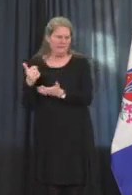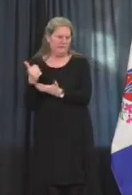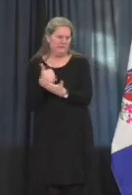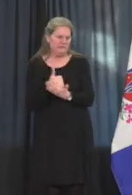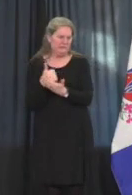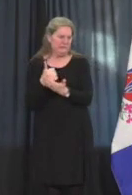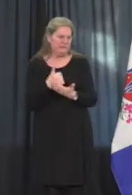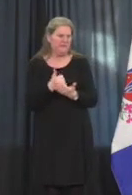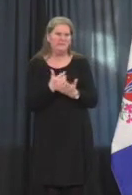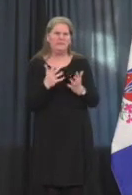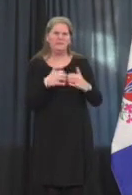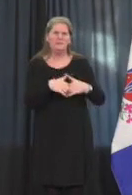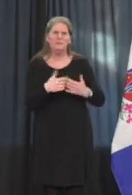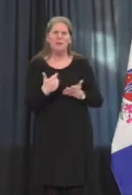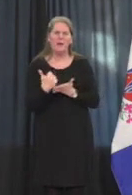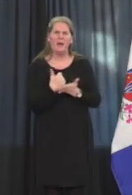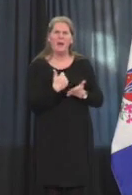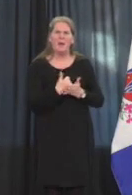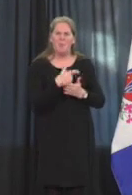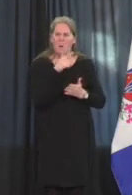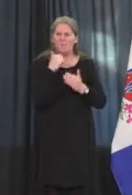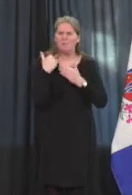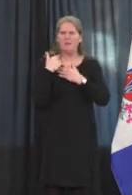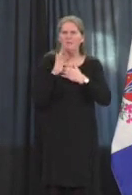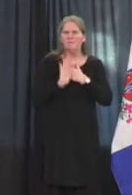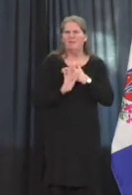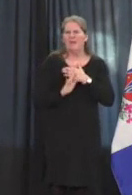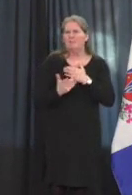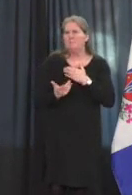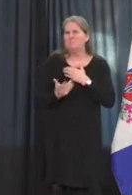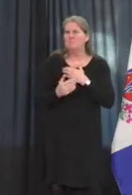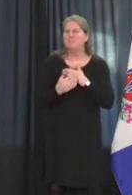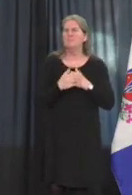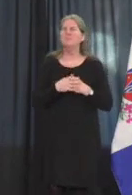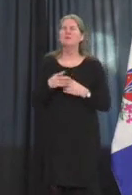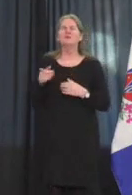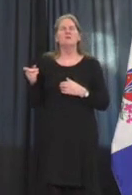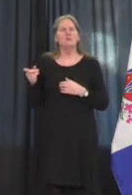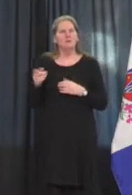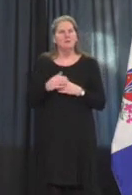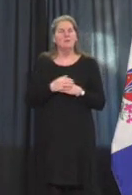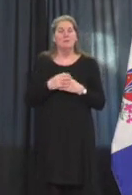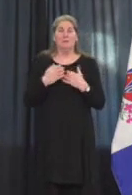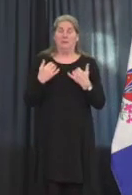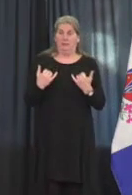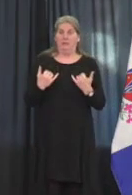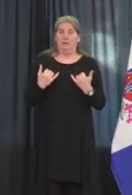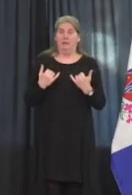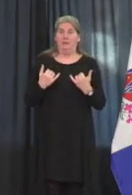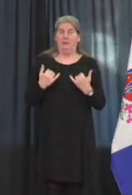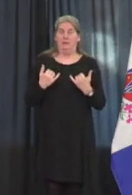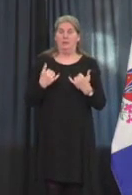THROUGH. WHOSE RESPONSIBILITY IS THAT THEN? WHAT WE DID TODAY WAS WE